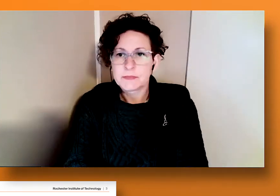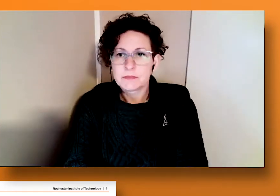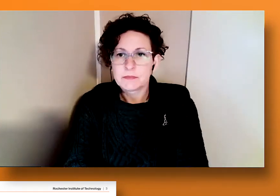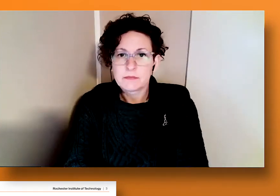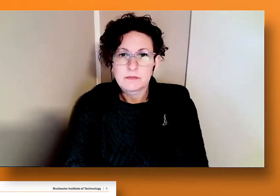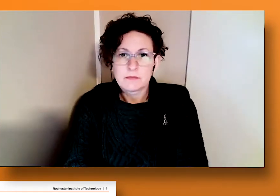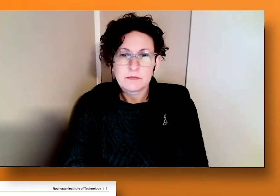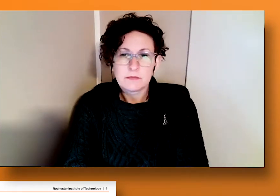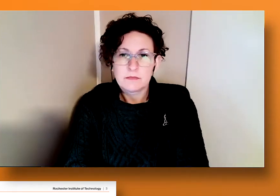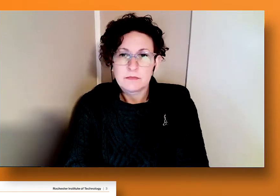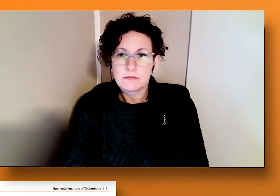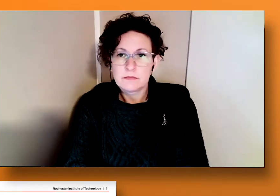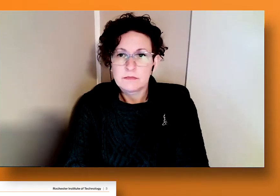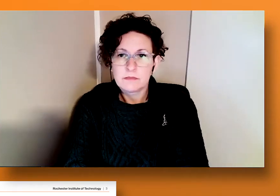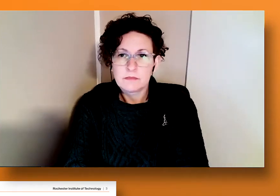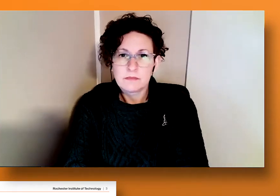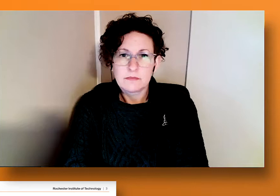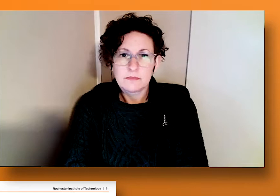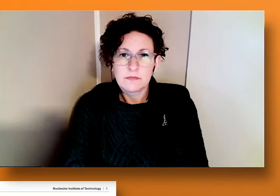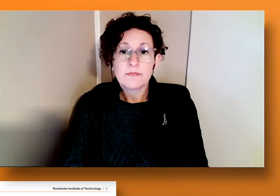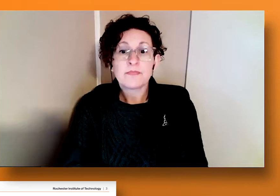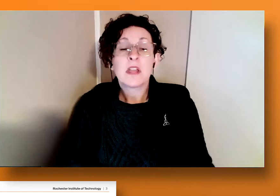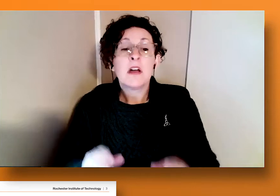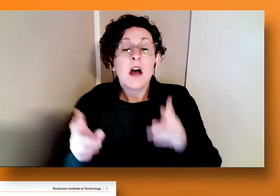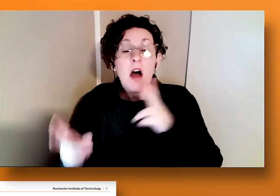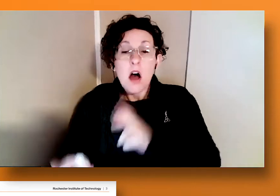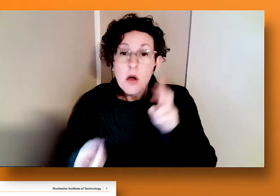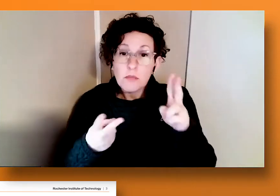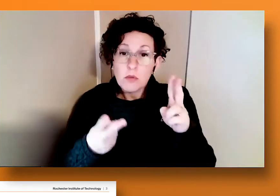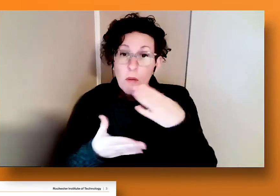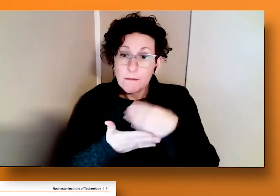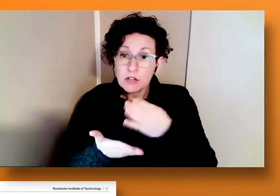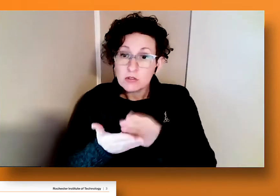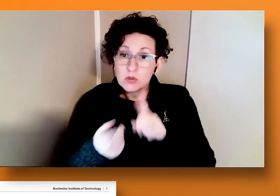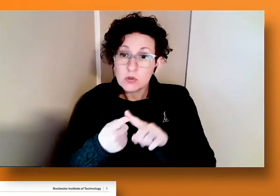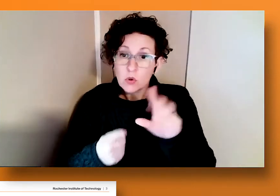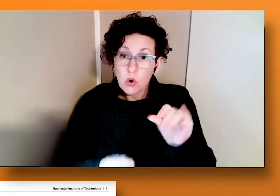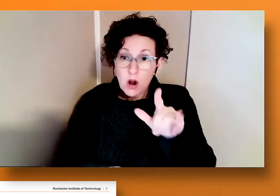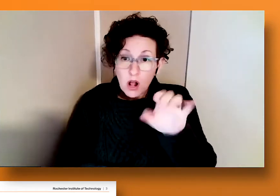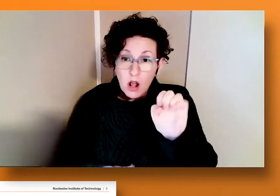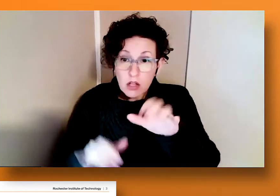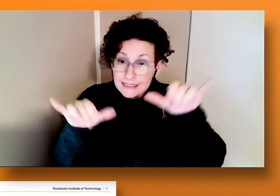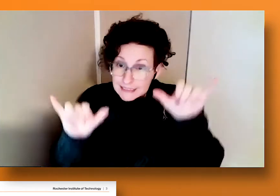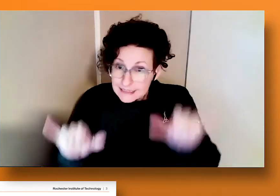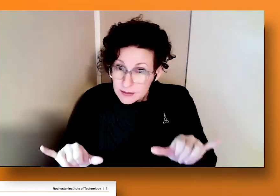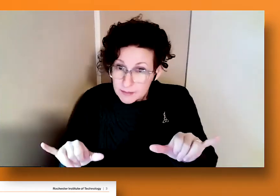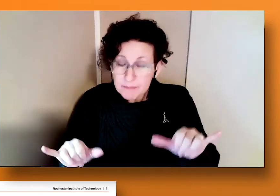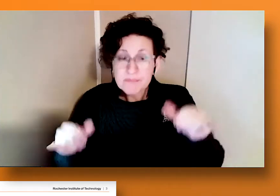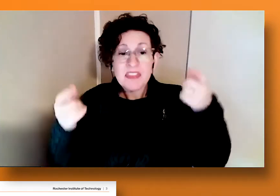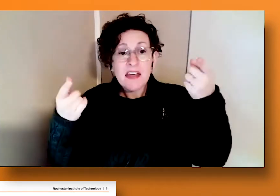Once I upload the budget into the Oracle system, what ends up happening is that--